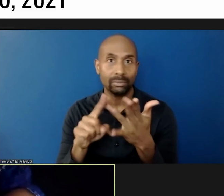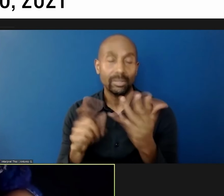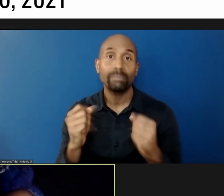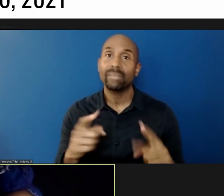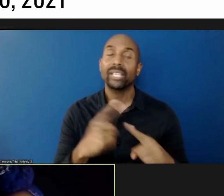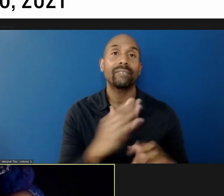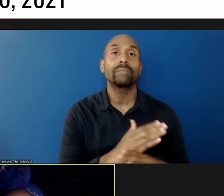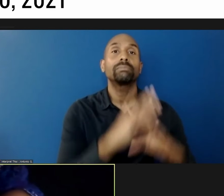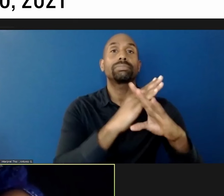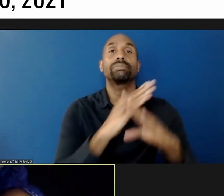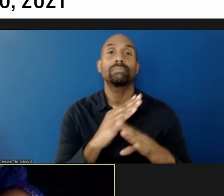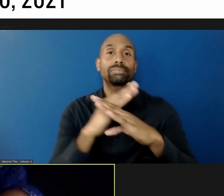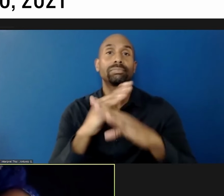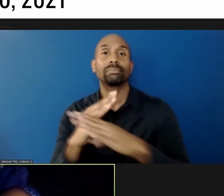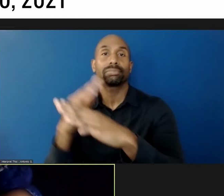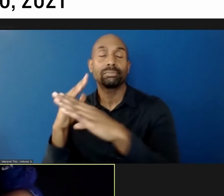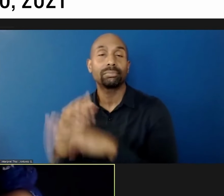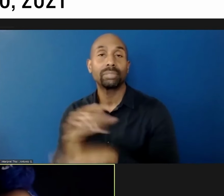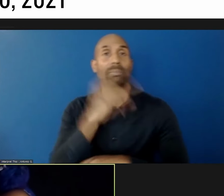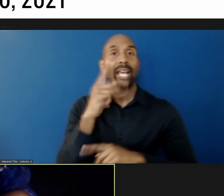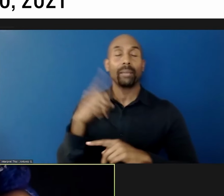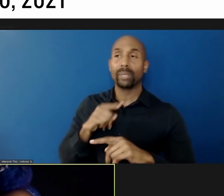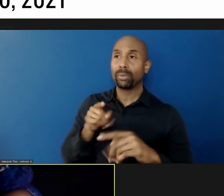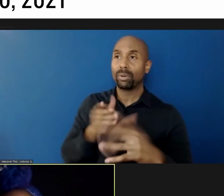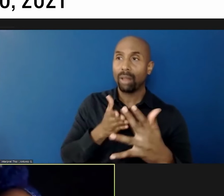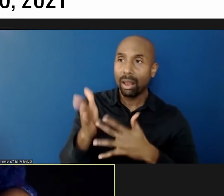are put in front of Black folk as they're going through life and how can we kind of